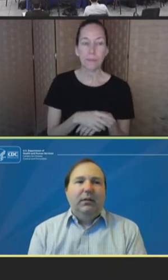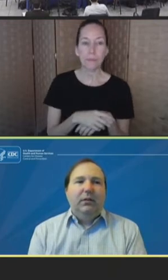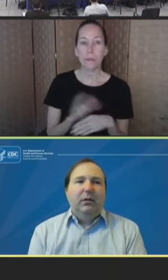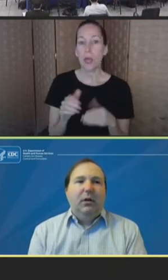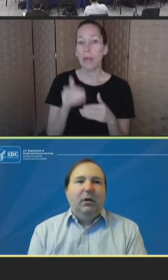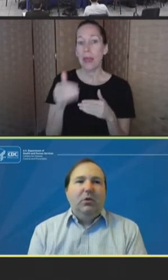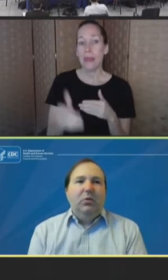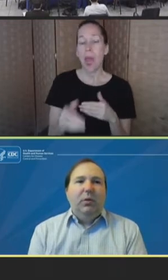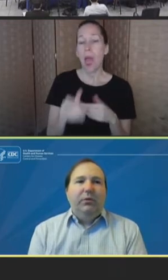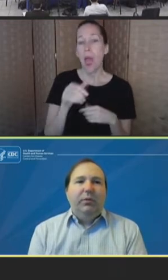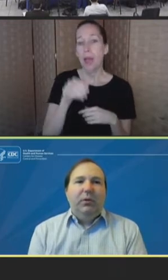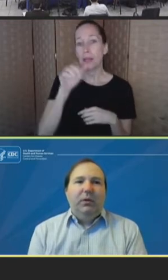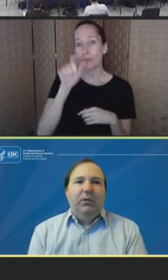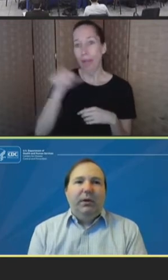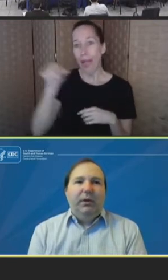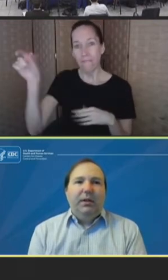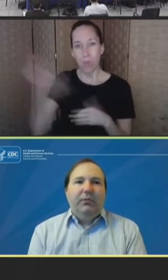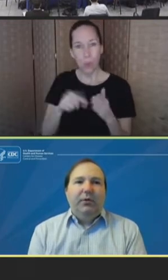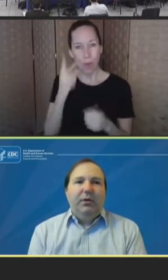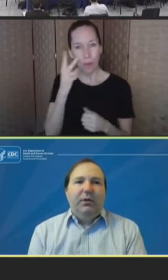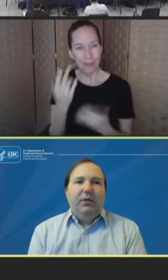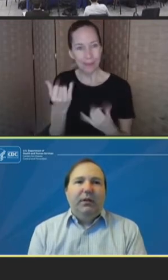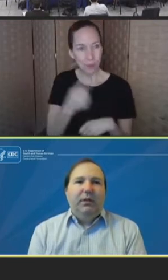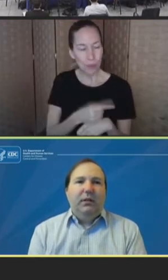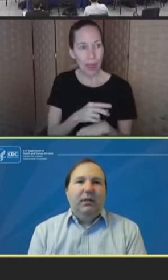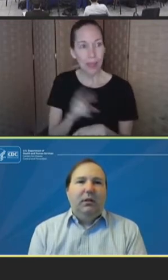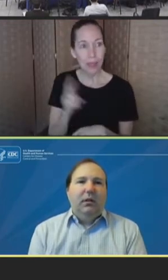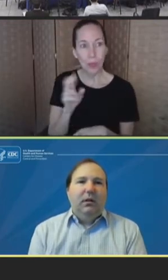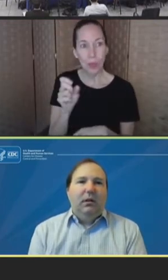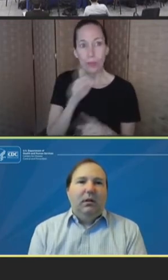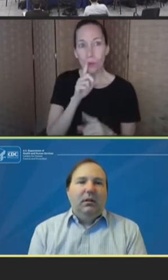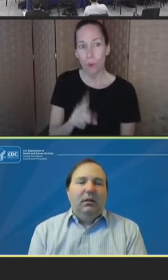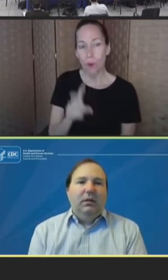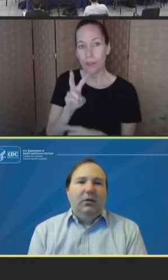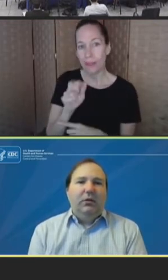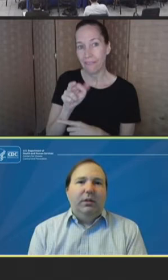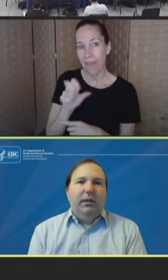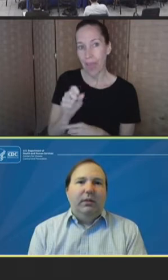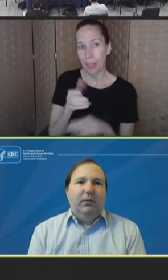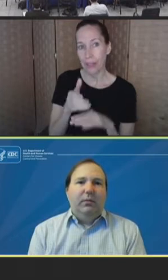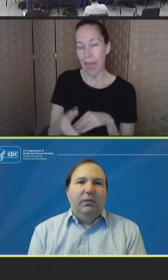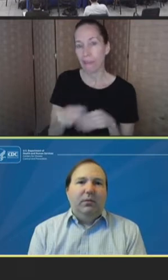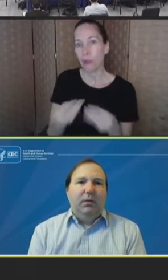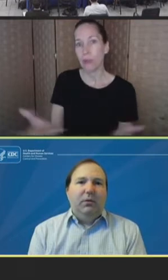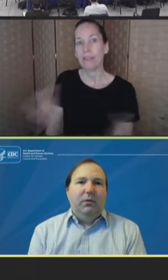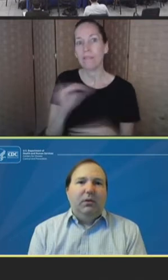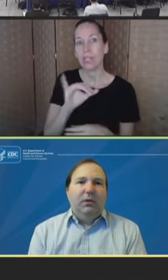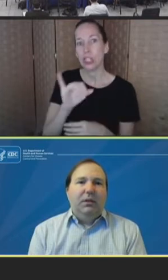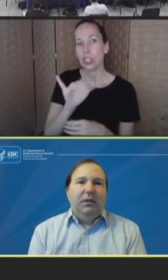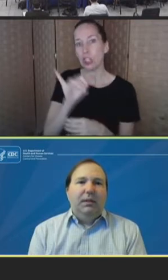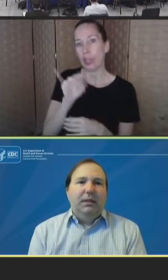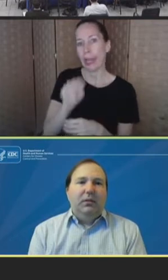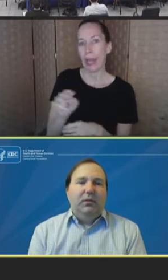so U.S. reports to VAERS after JYNNEOS vaccine. This is showing data through September 16th of